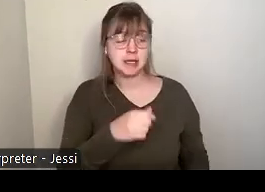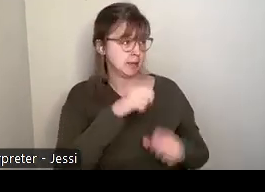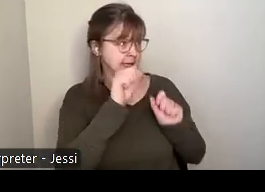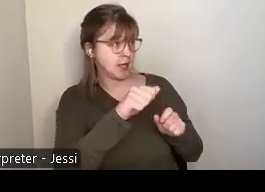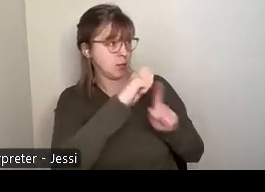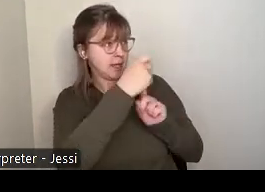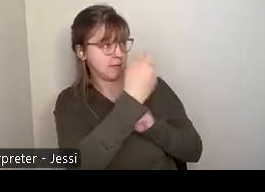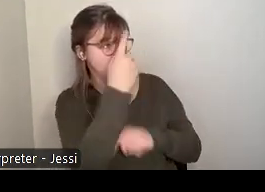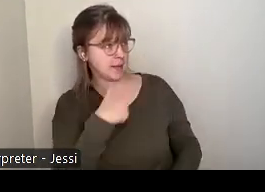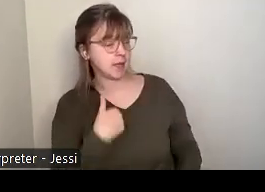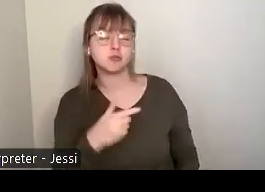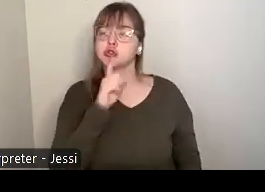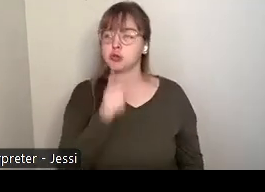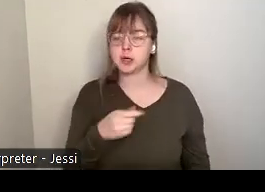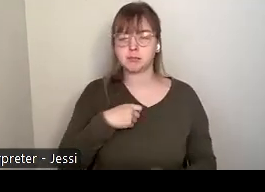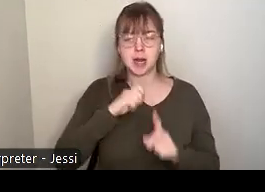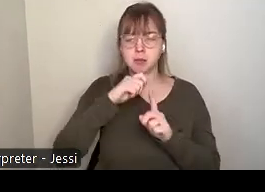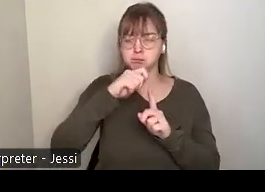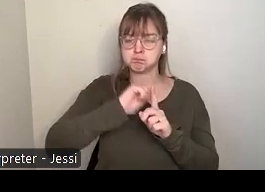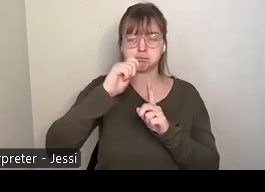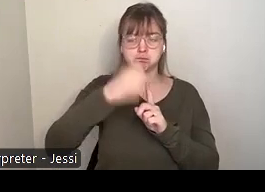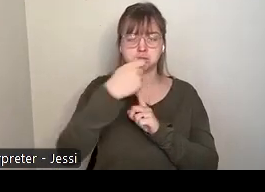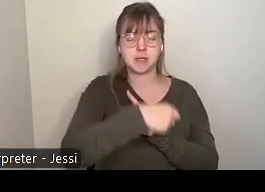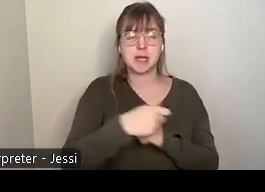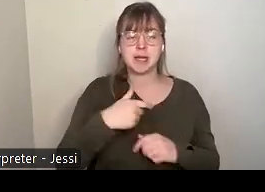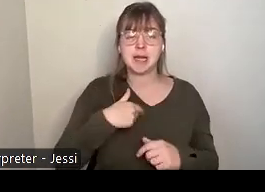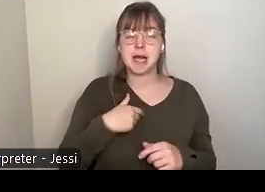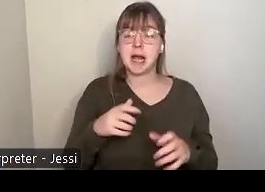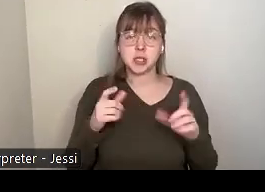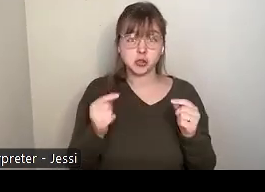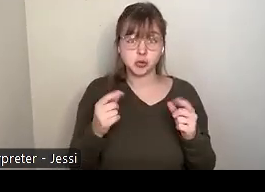peeling it I did what no parents should ever do to a 2-year-old I broke it in half and now he's like